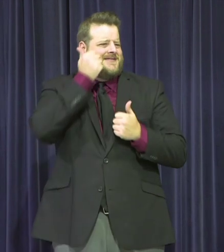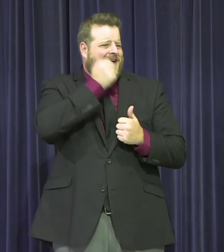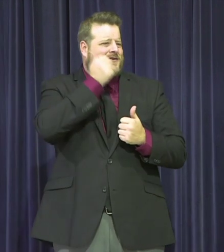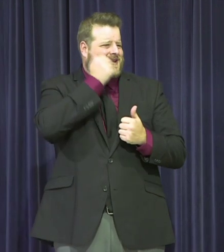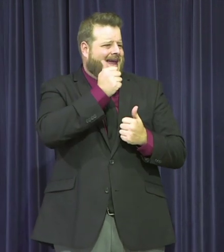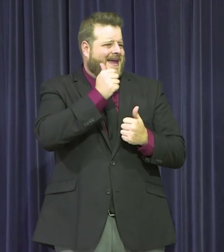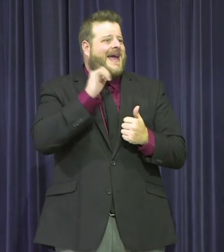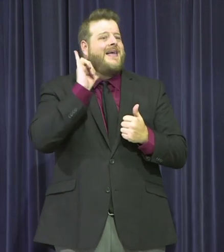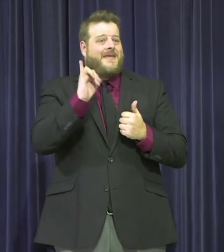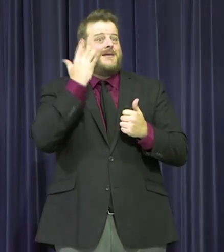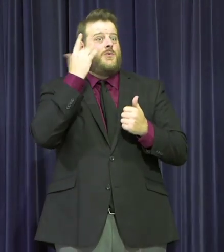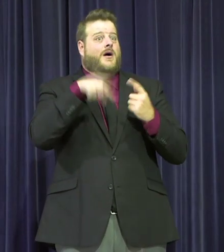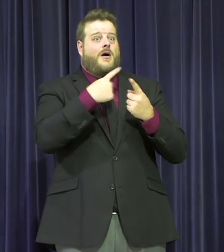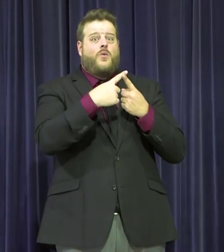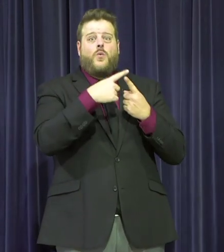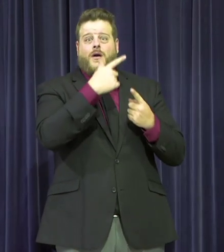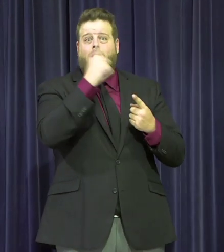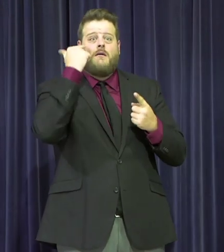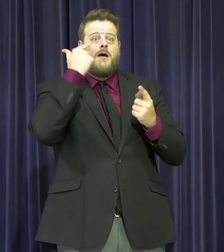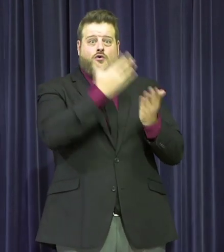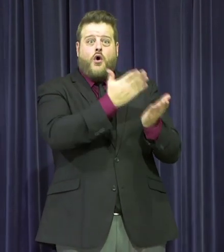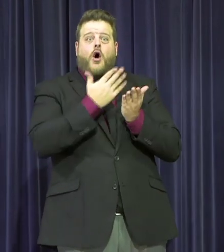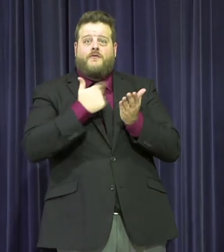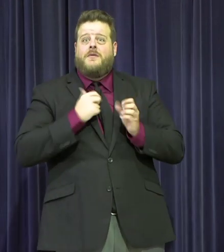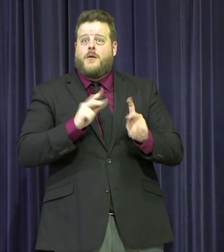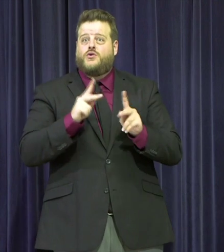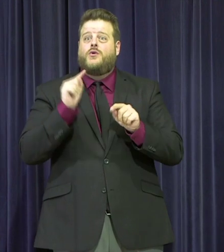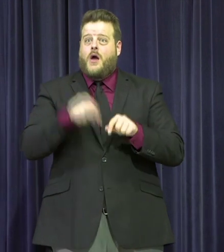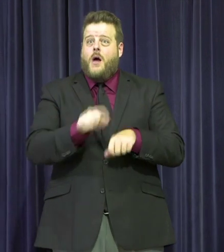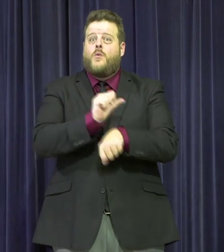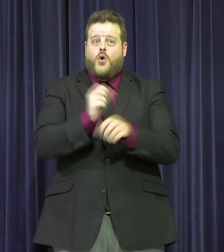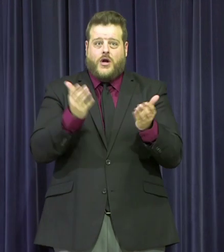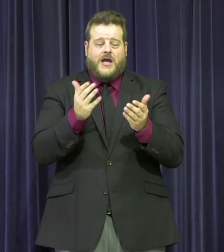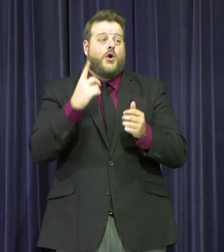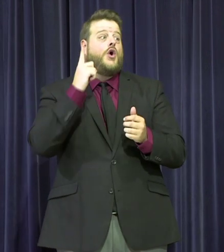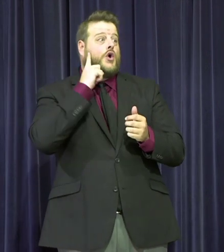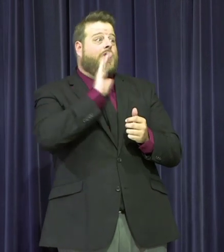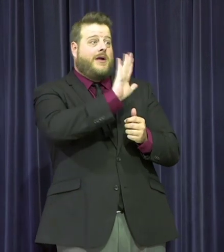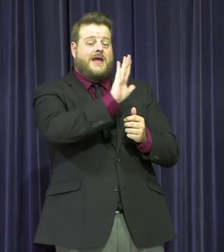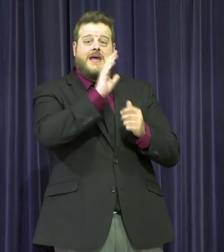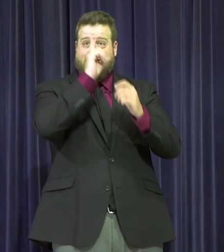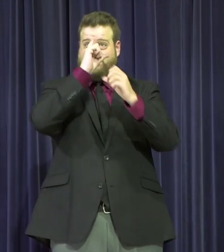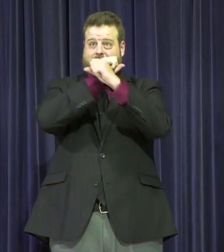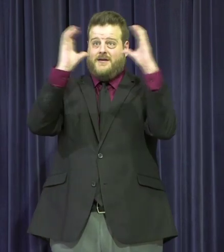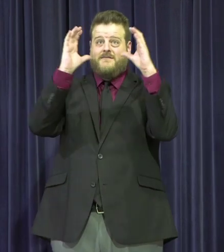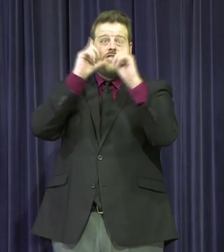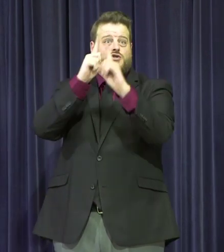governor offered me the opportunity to work here and hearing his vision about building